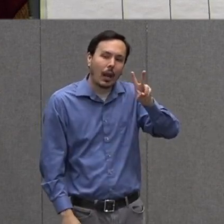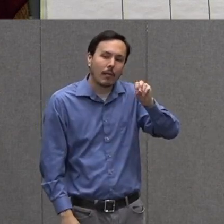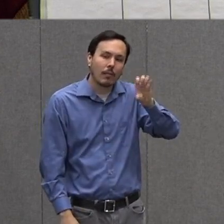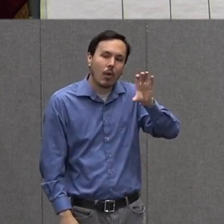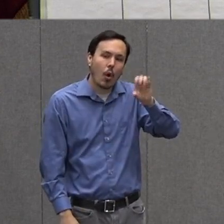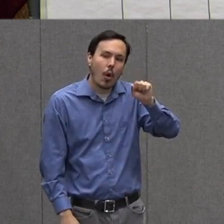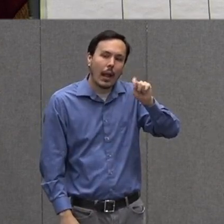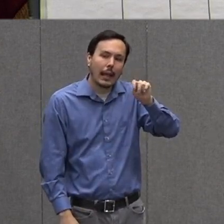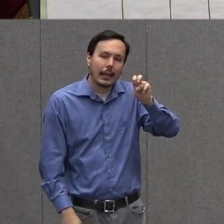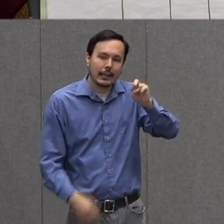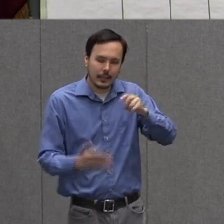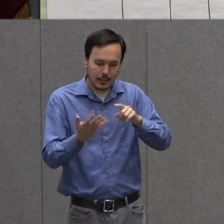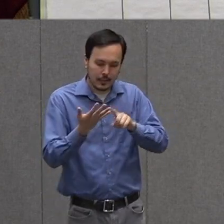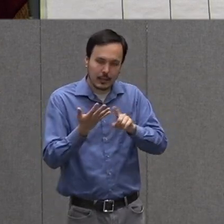They contribute.